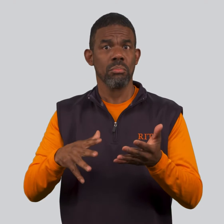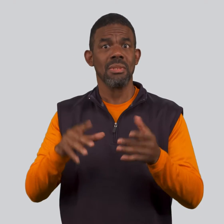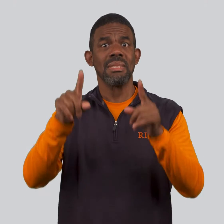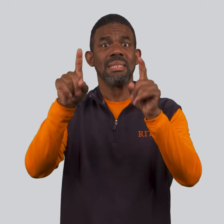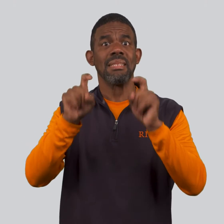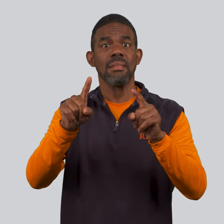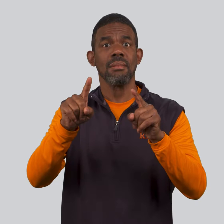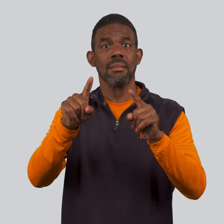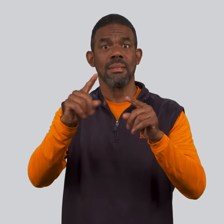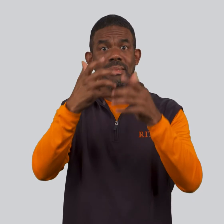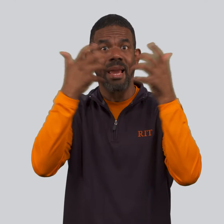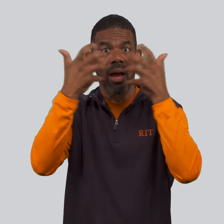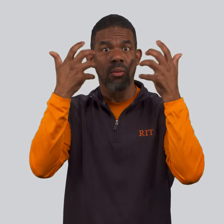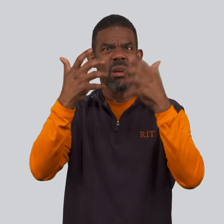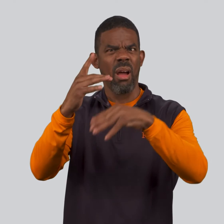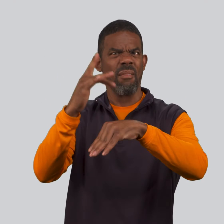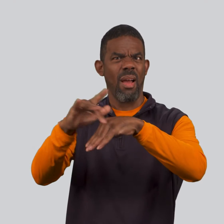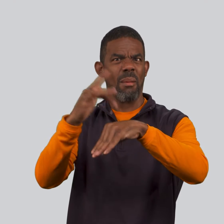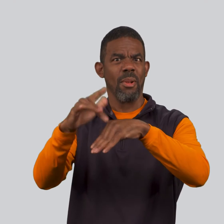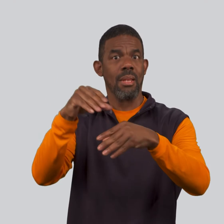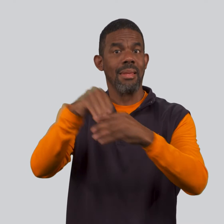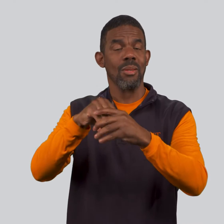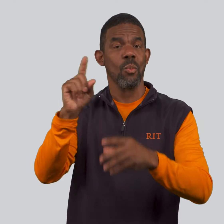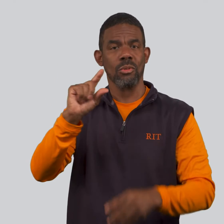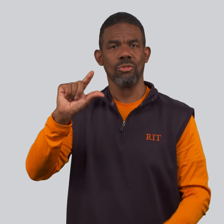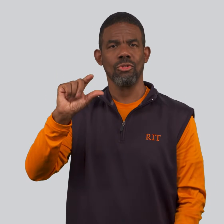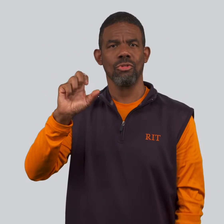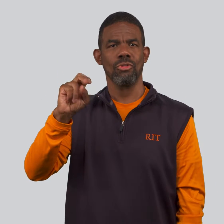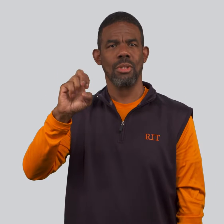For concerned students, Tiger Testing is available